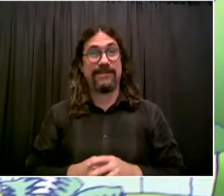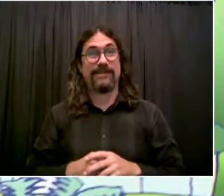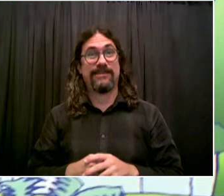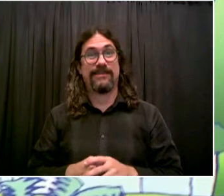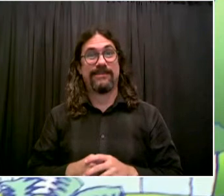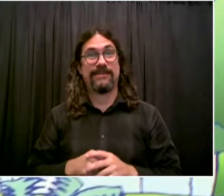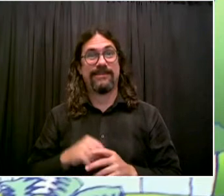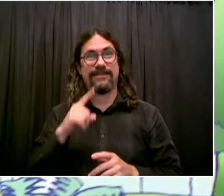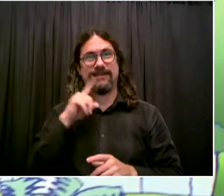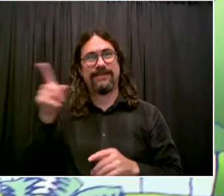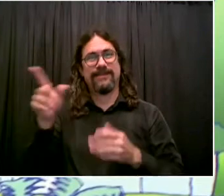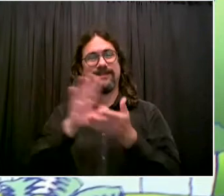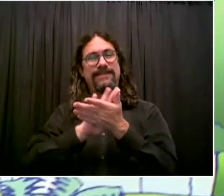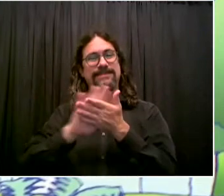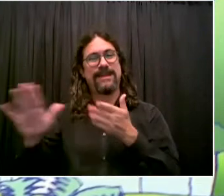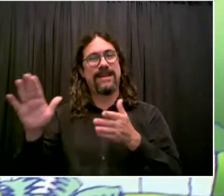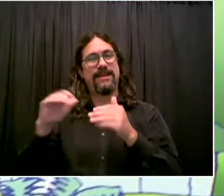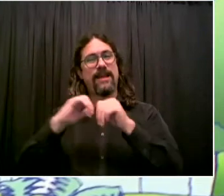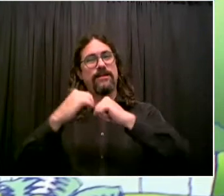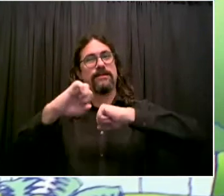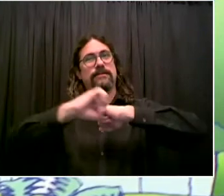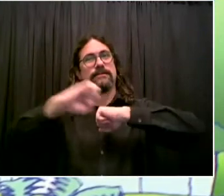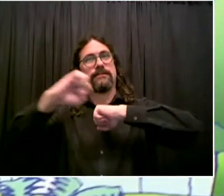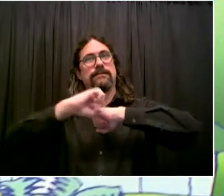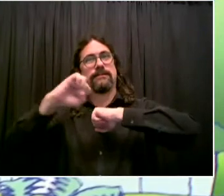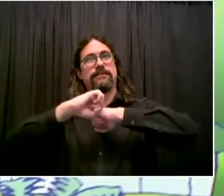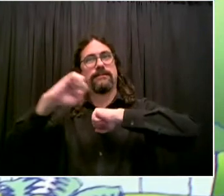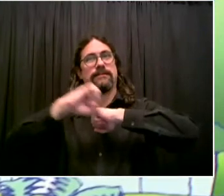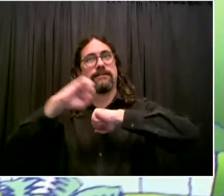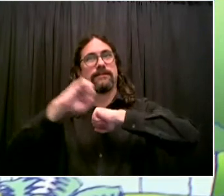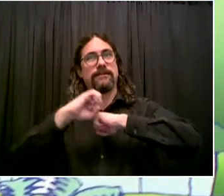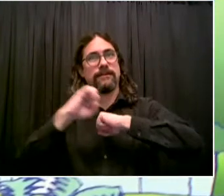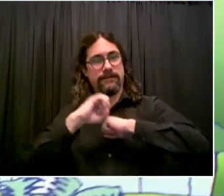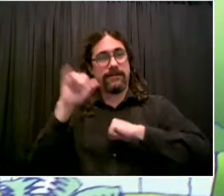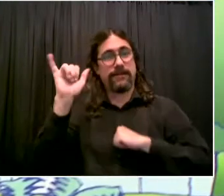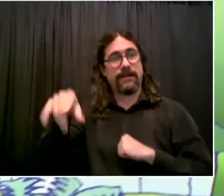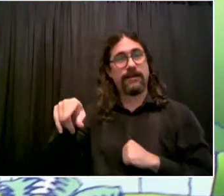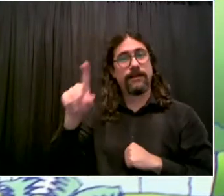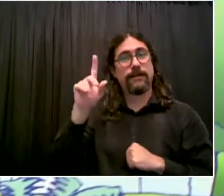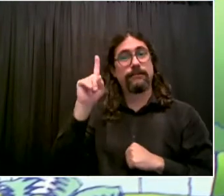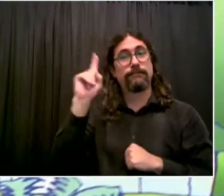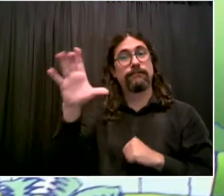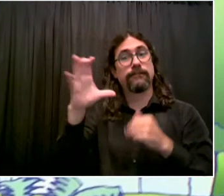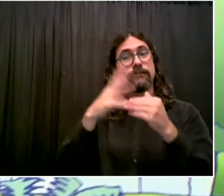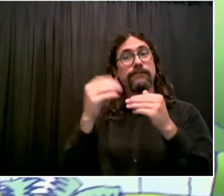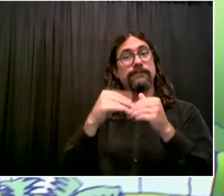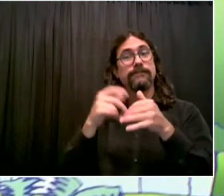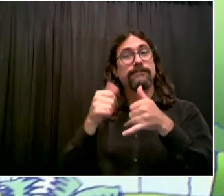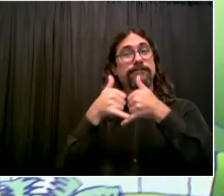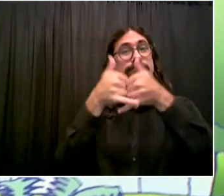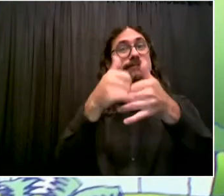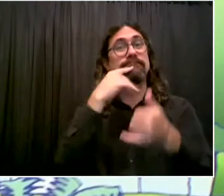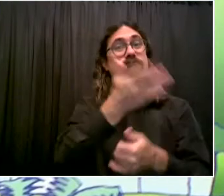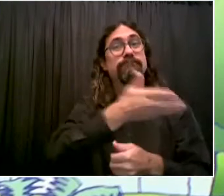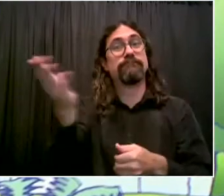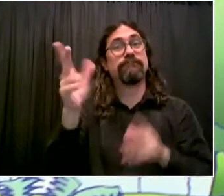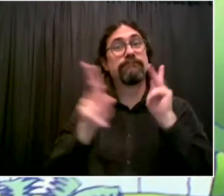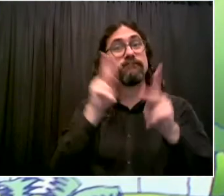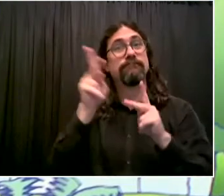OUT HERE. I WANT TO MAKE SURE MY COLLEAGUES SEE THIS. THIS IS A GREAT WAY TO PUBLICIZE